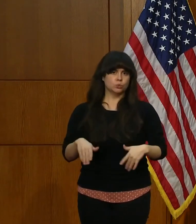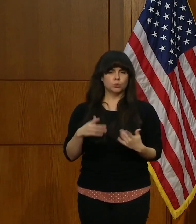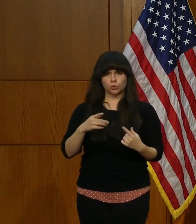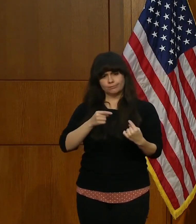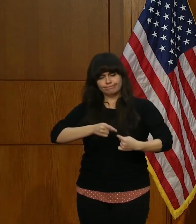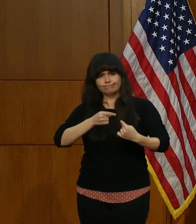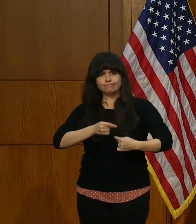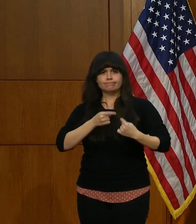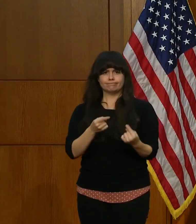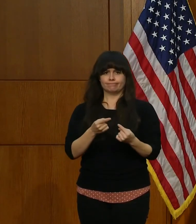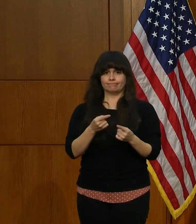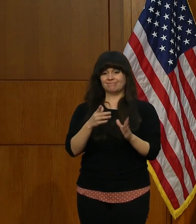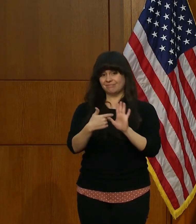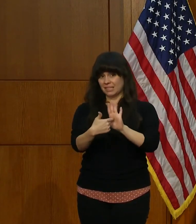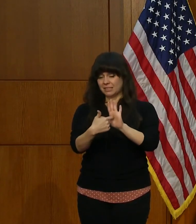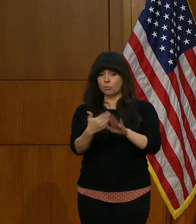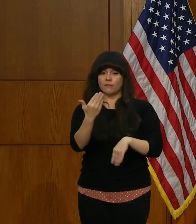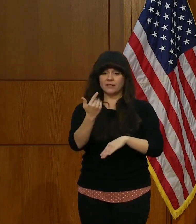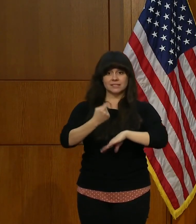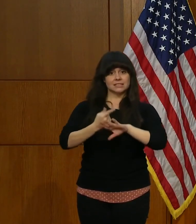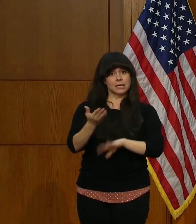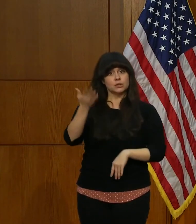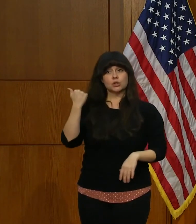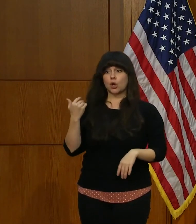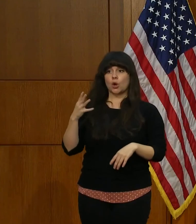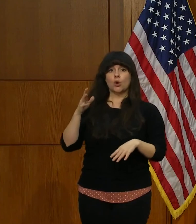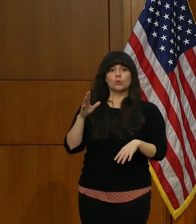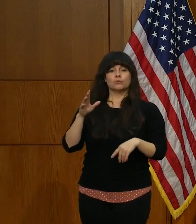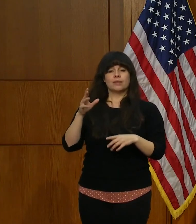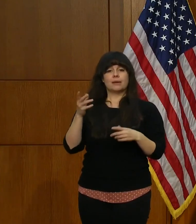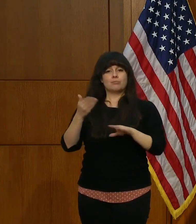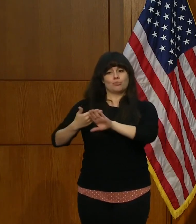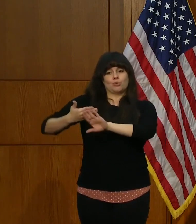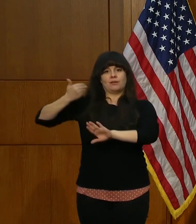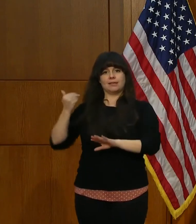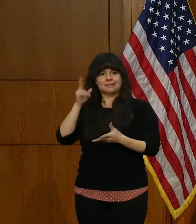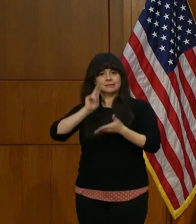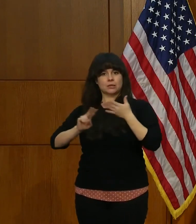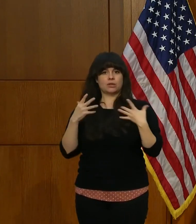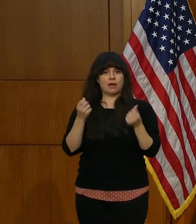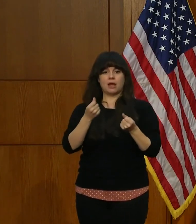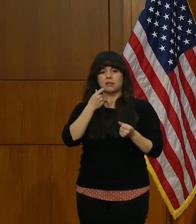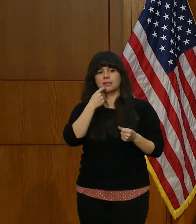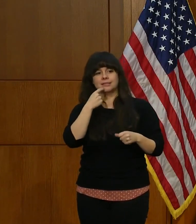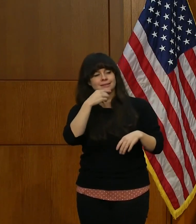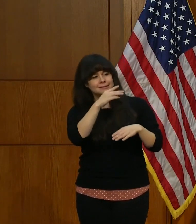WEEKS, AND I'LL GIVE YOU AN EXAMPLE. 15 DAYS AGO. THE